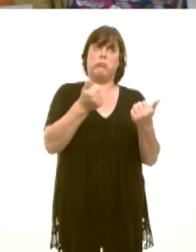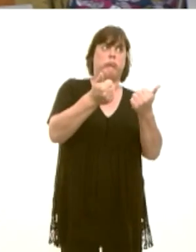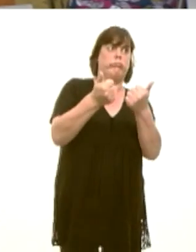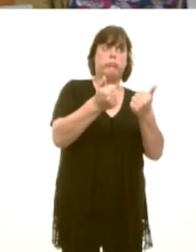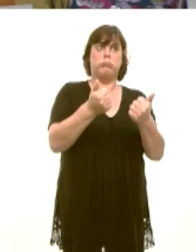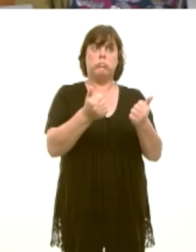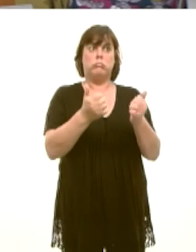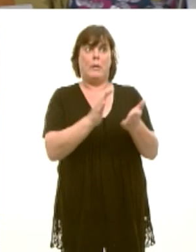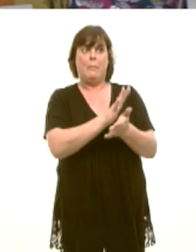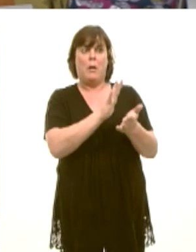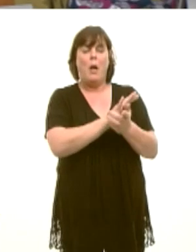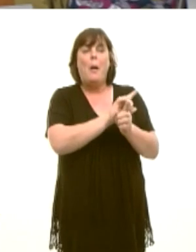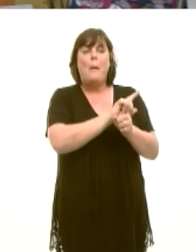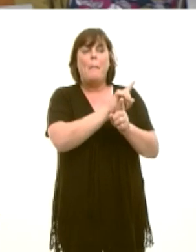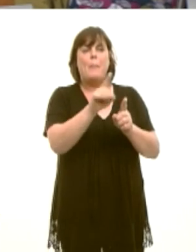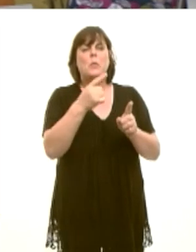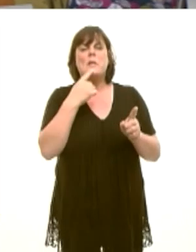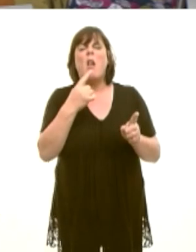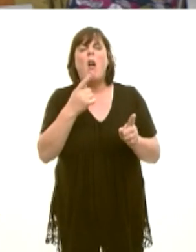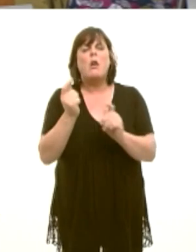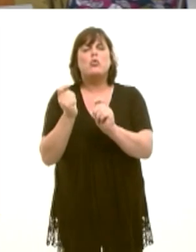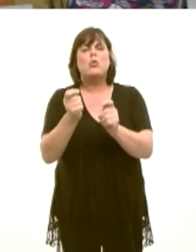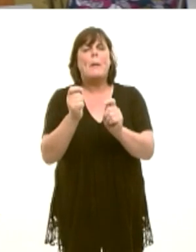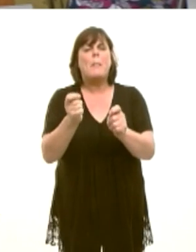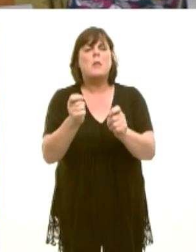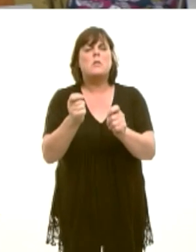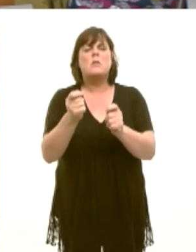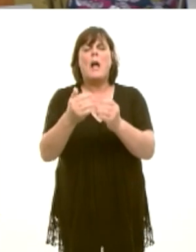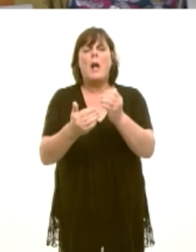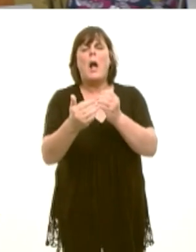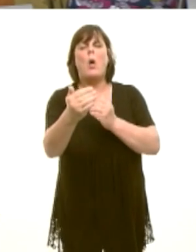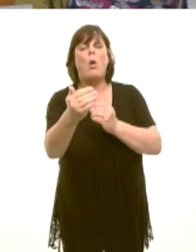is importantóbut then say to people, ëActually we have no thoughts as to what happens afterwardsí?